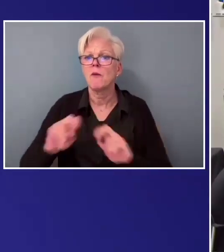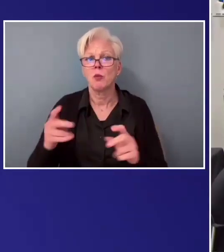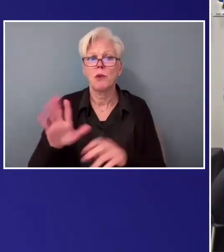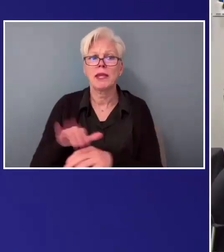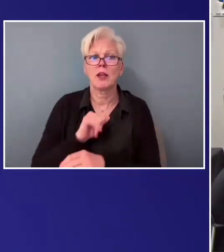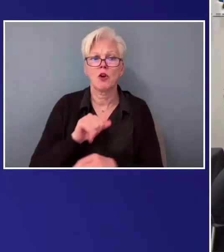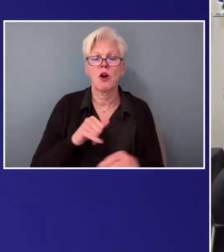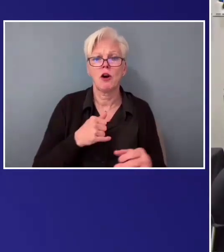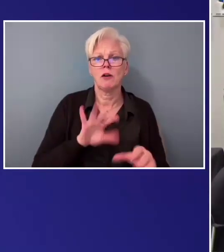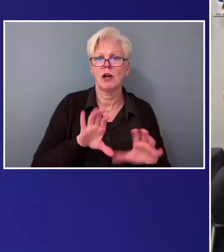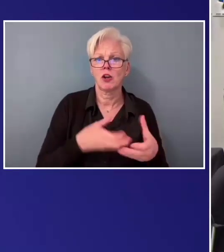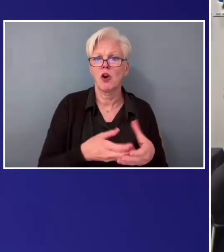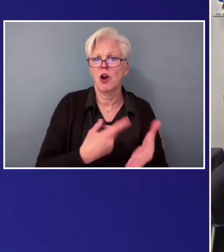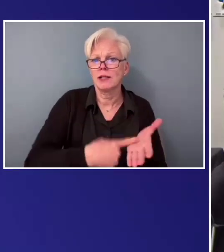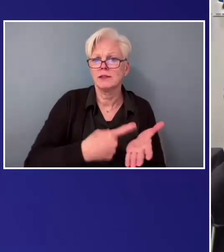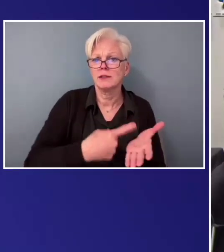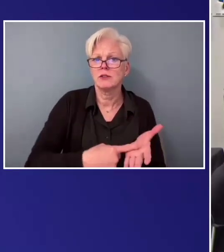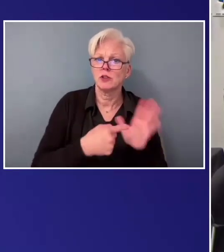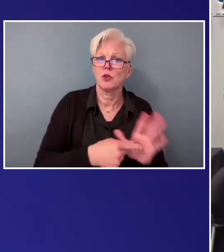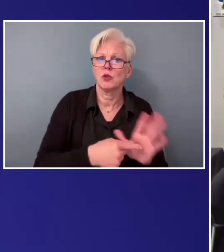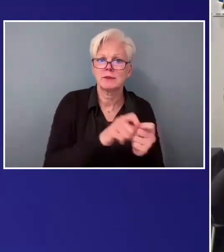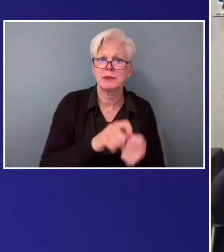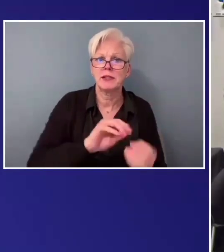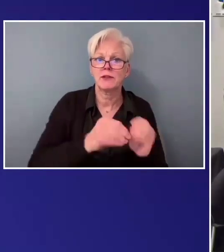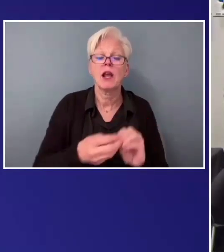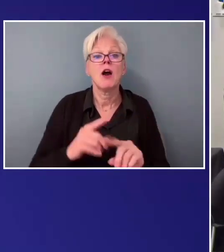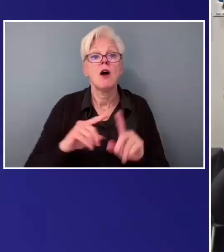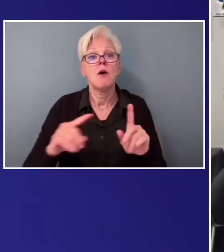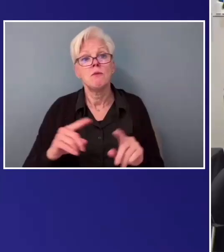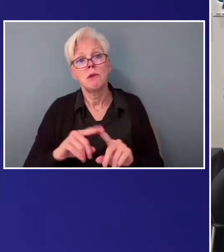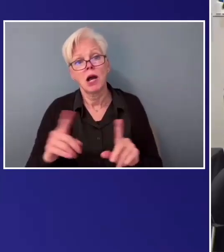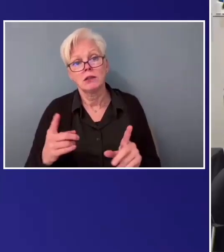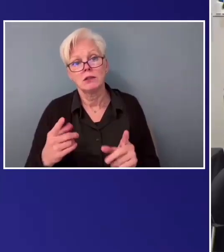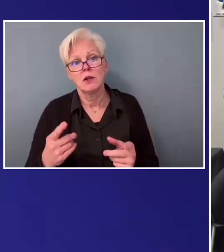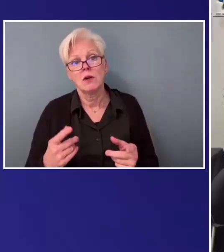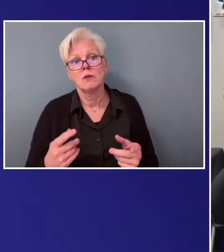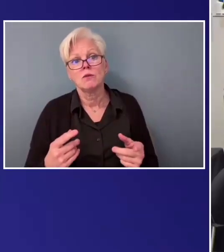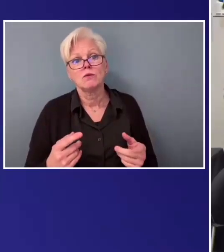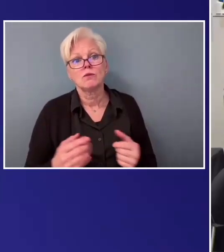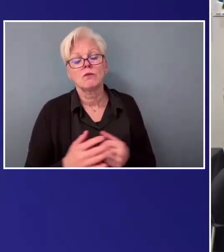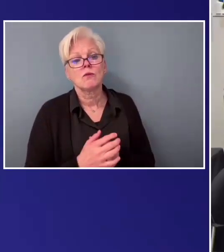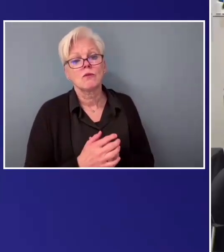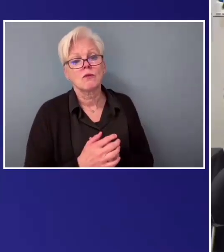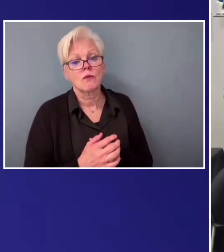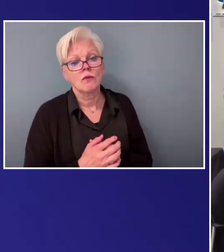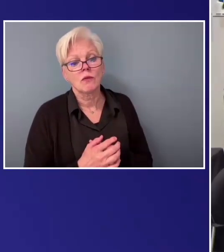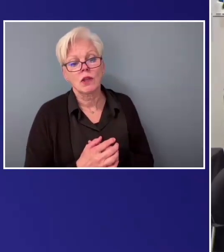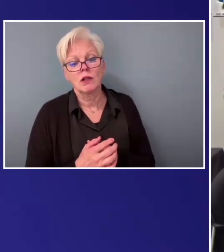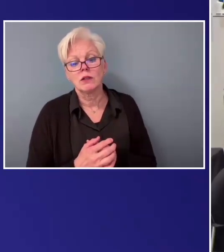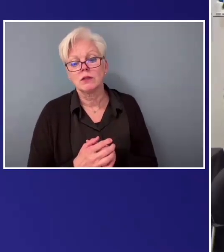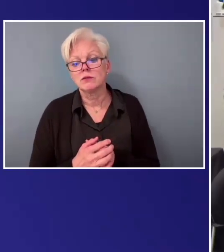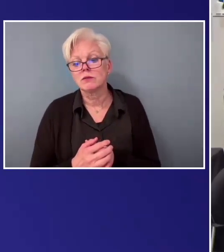But the long and short of the number is, is that while, while your colleagues in